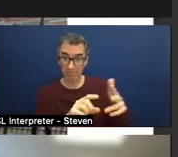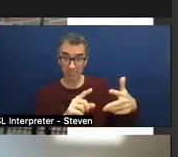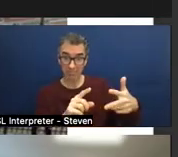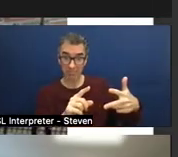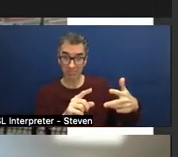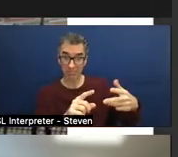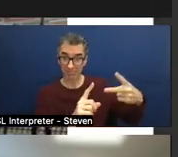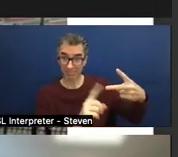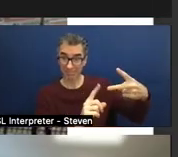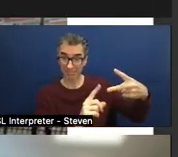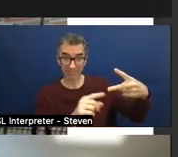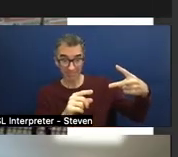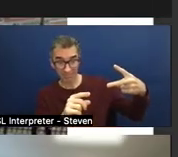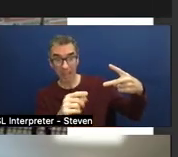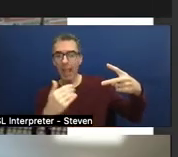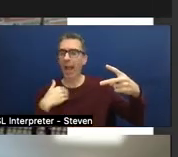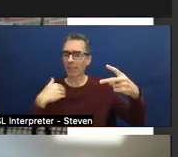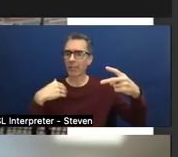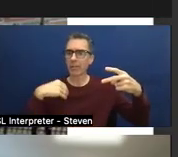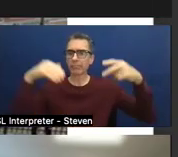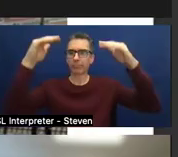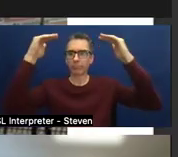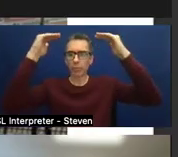So you can see the shelter with seating and a trash can